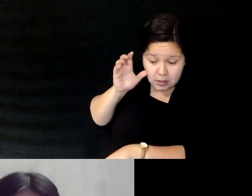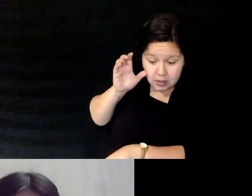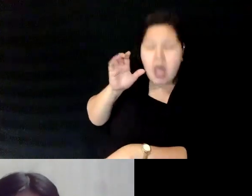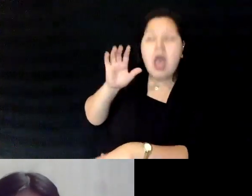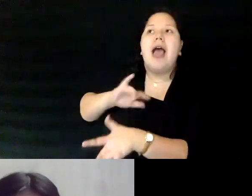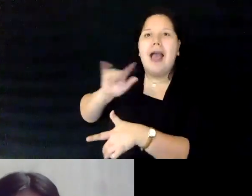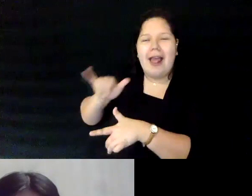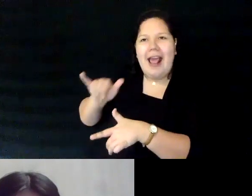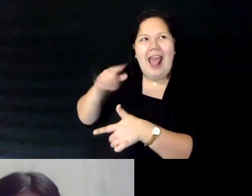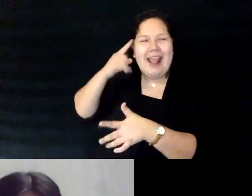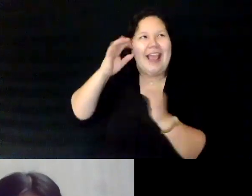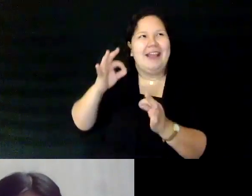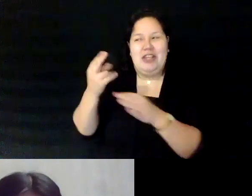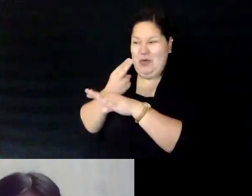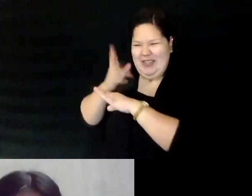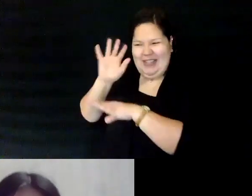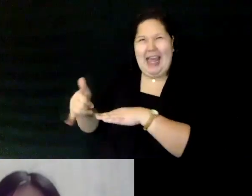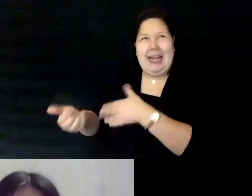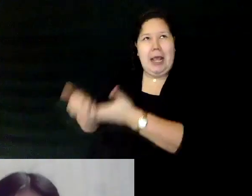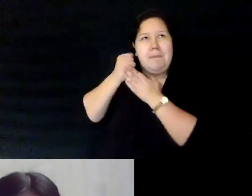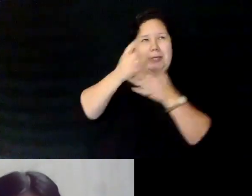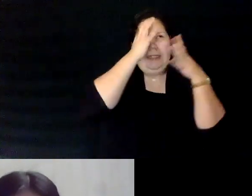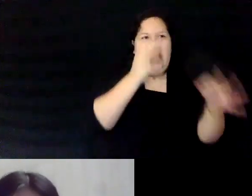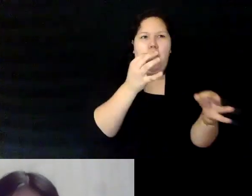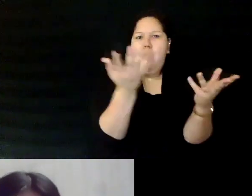of textures that we will want for the world. And then they will kind of go back and forth,